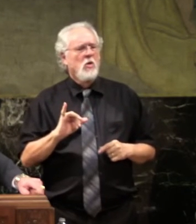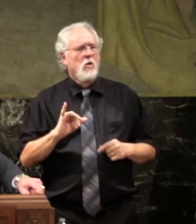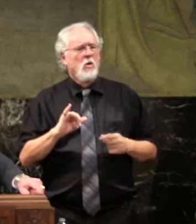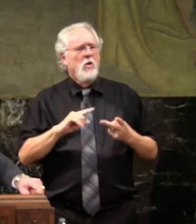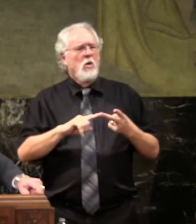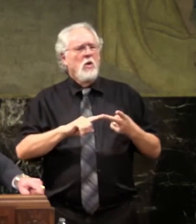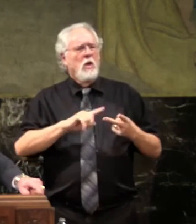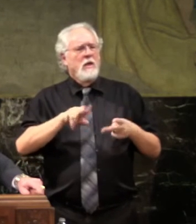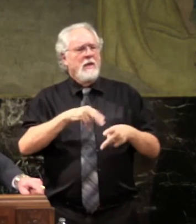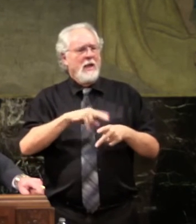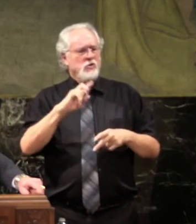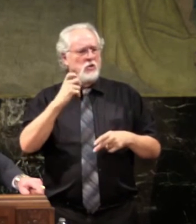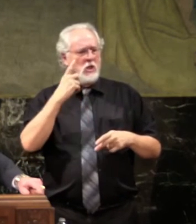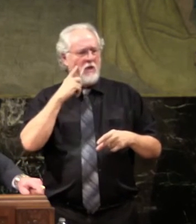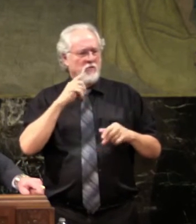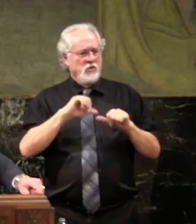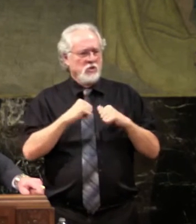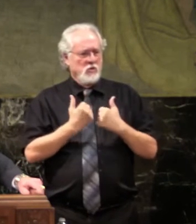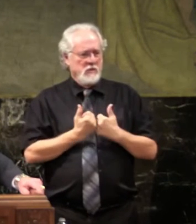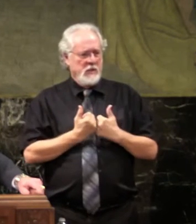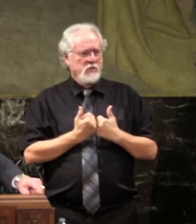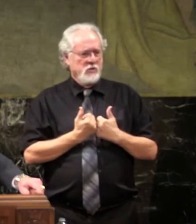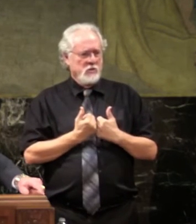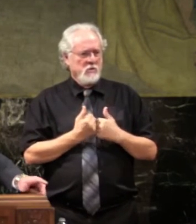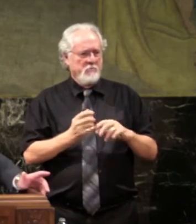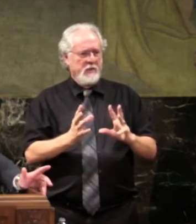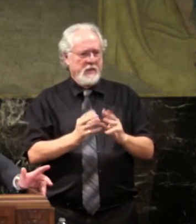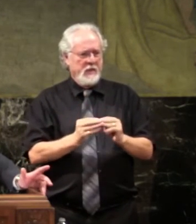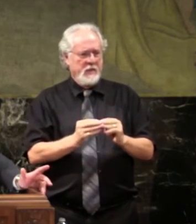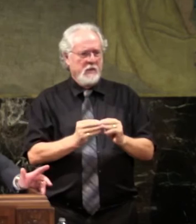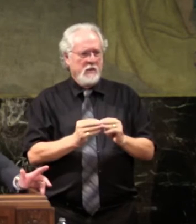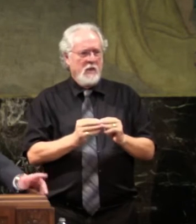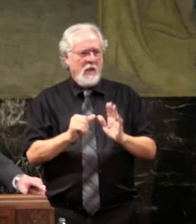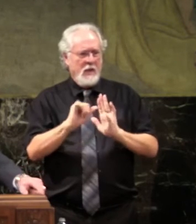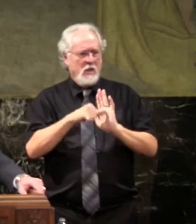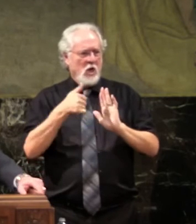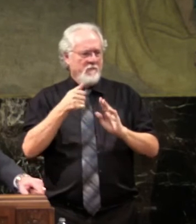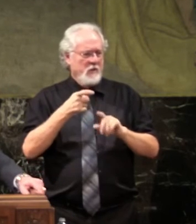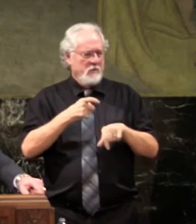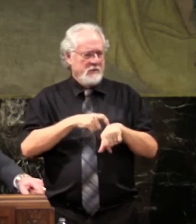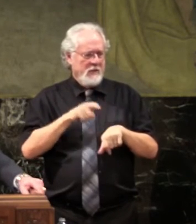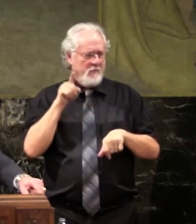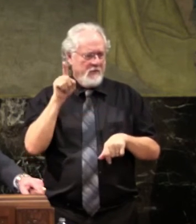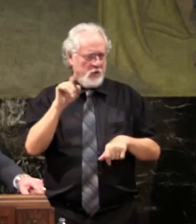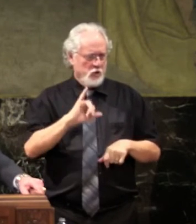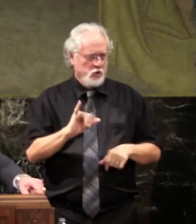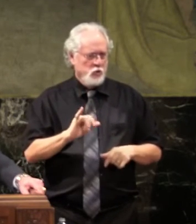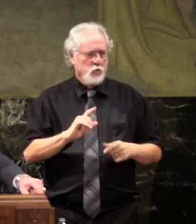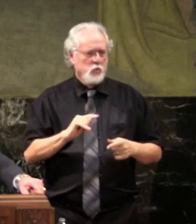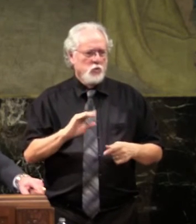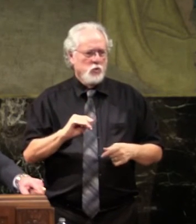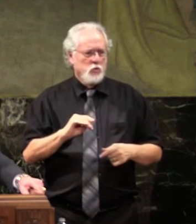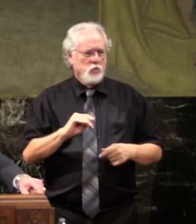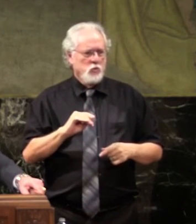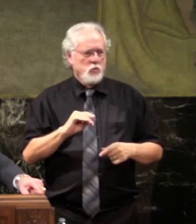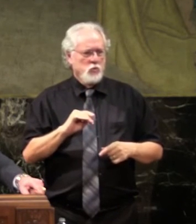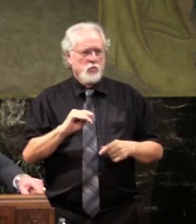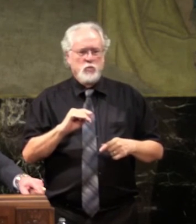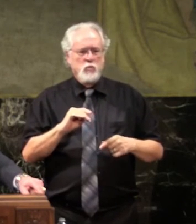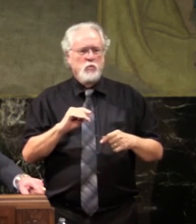National Governors Association meeting and carve out some time there as well to to go back either to the administration